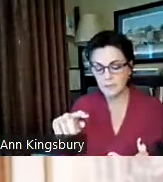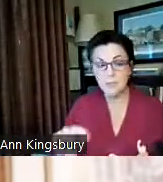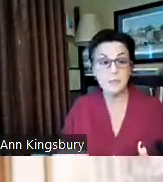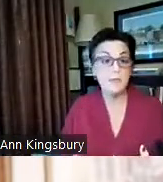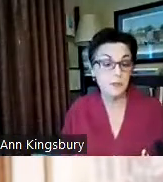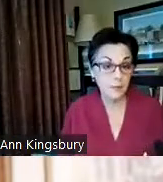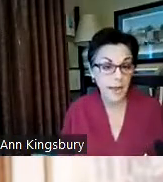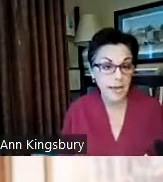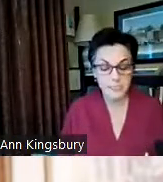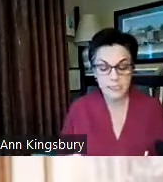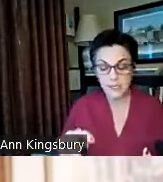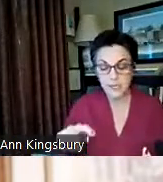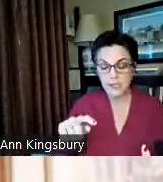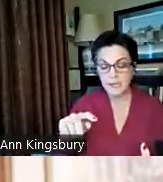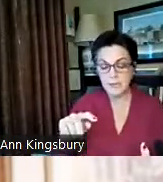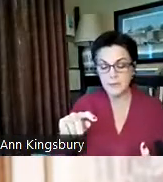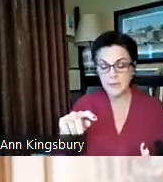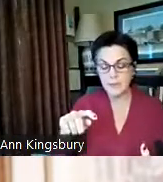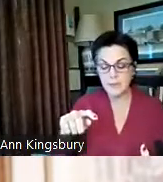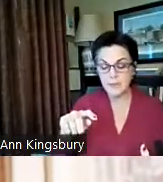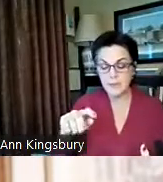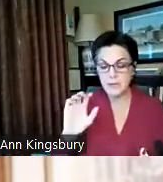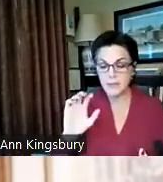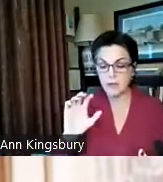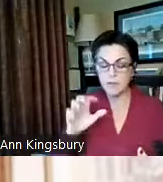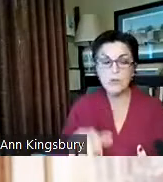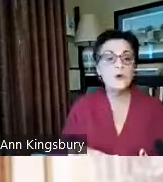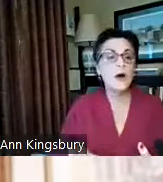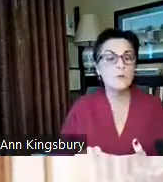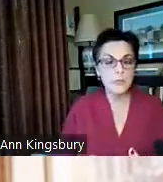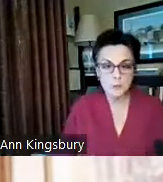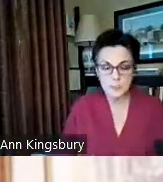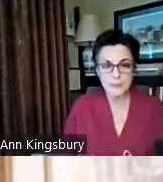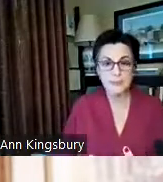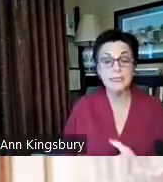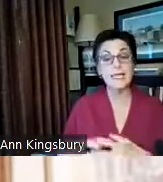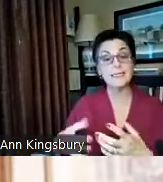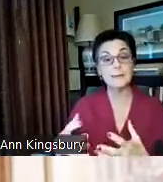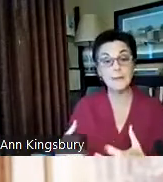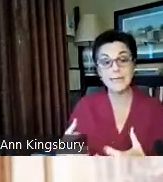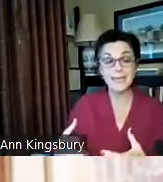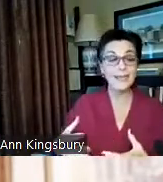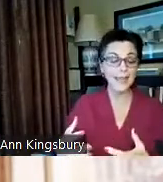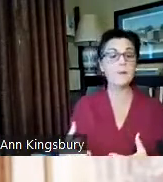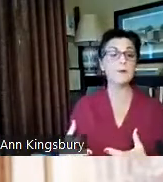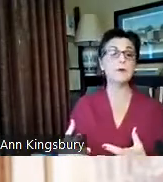presumption of capacity, the view of people with disabilities, as being capable